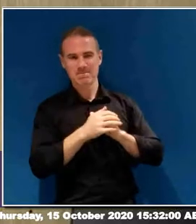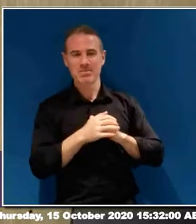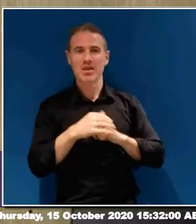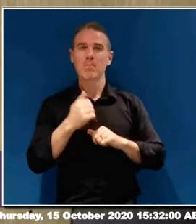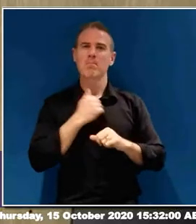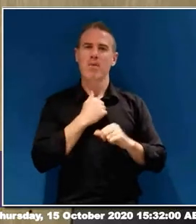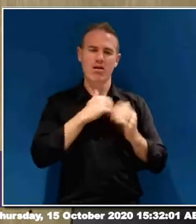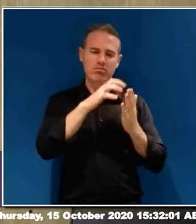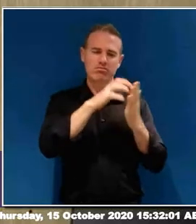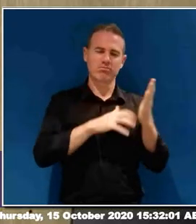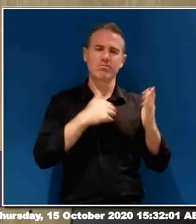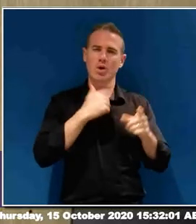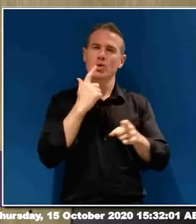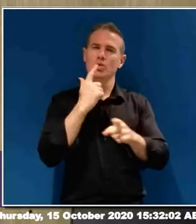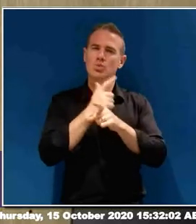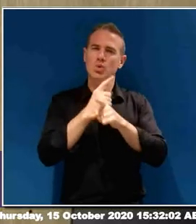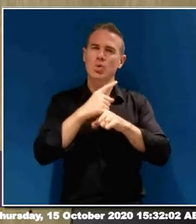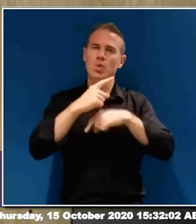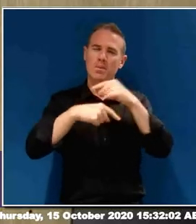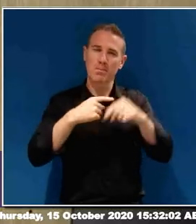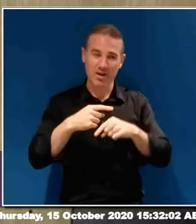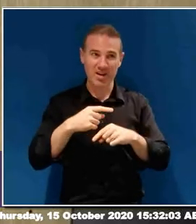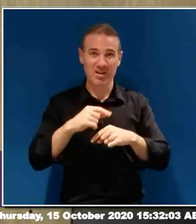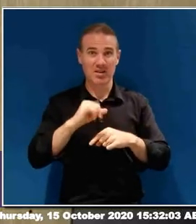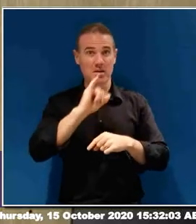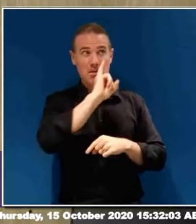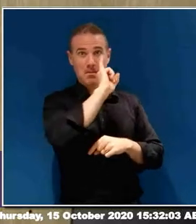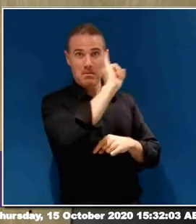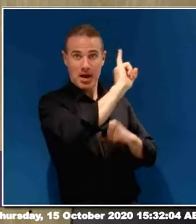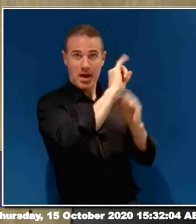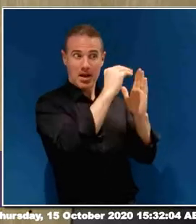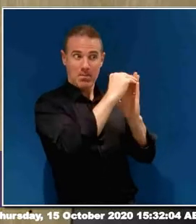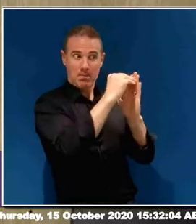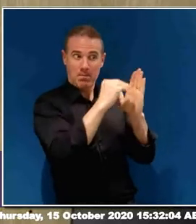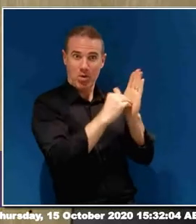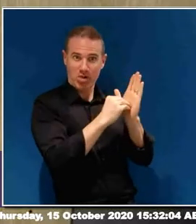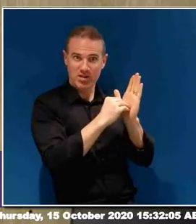creates perverse incentives, and people are people, they react to that.